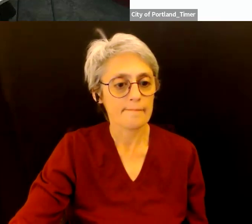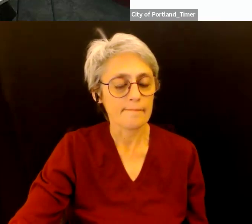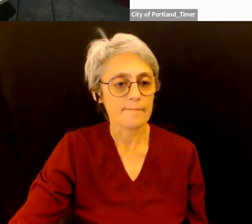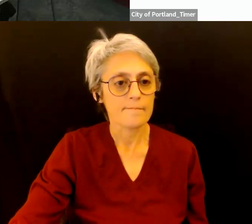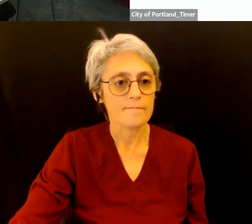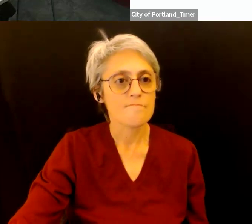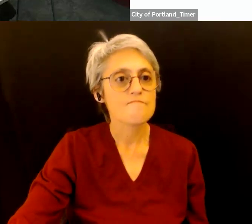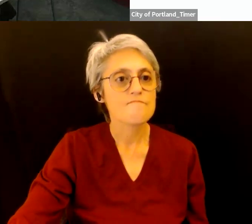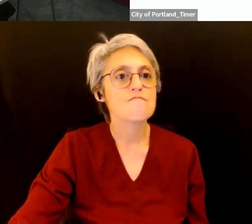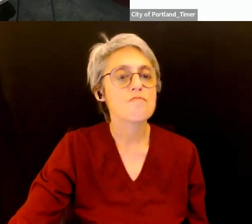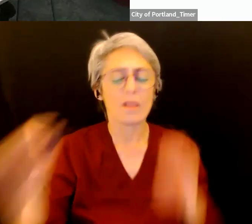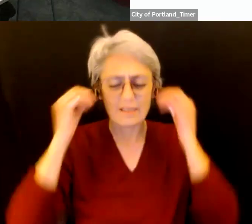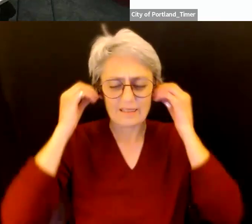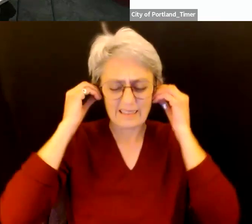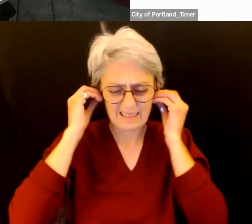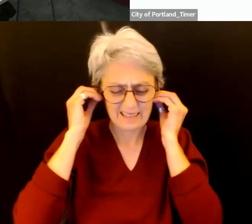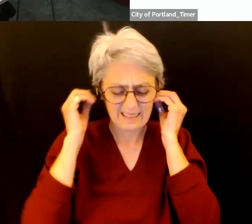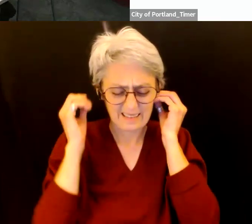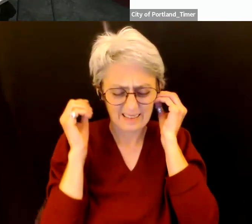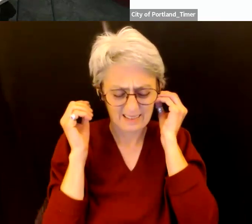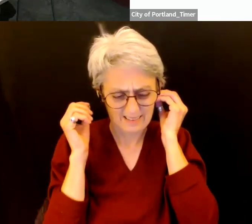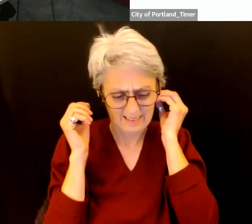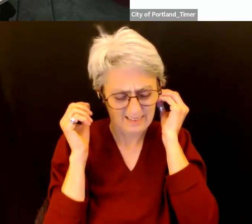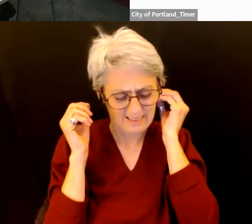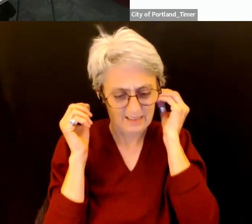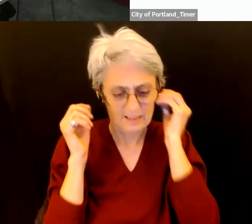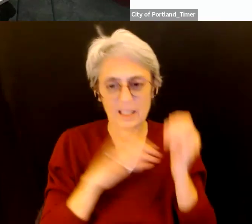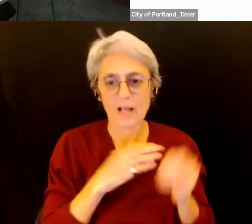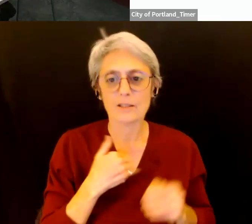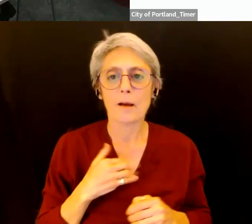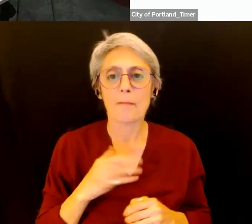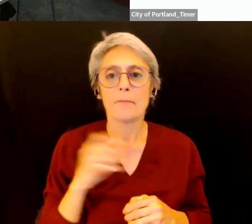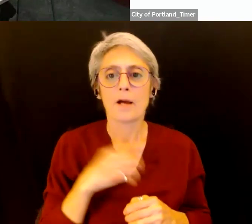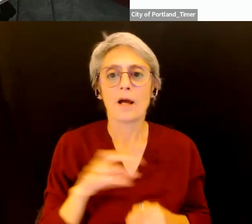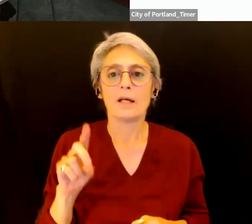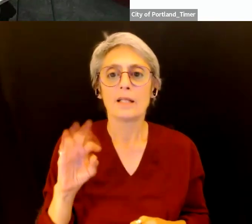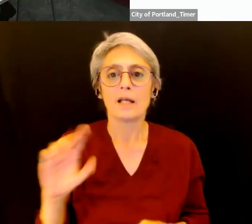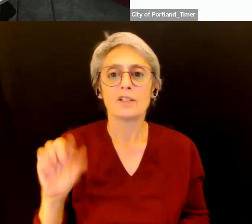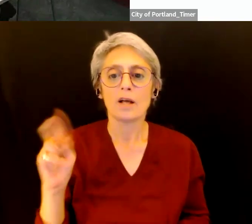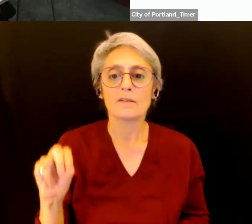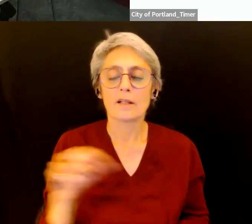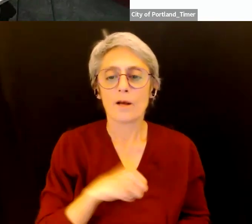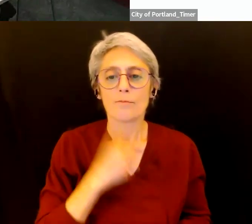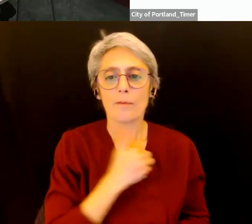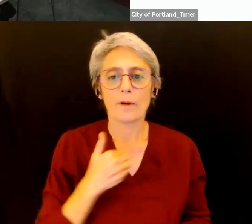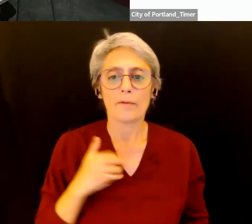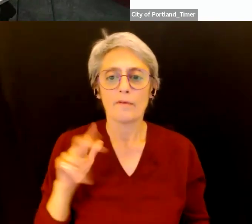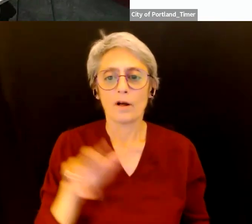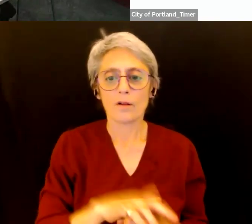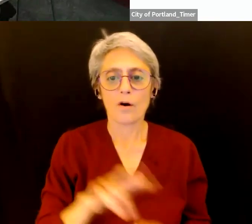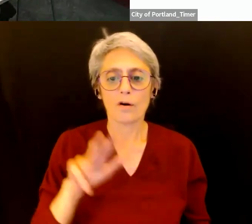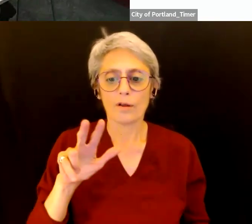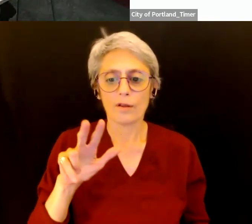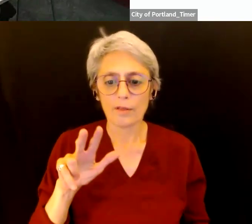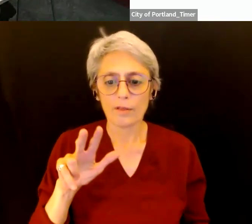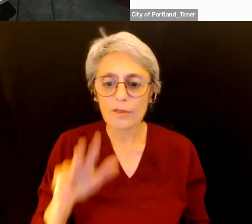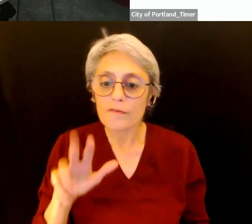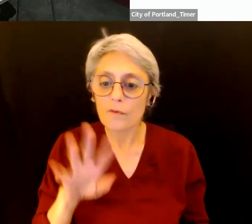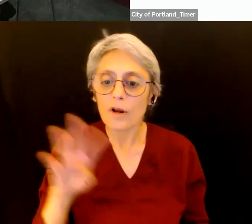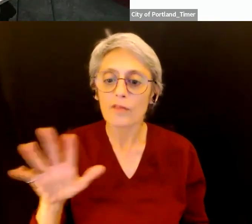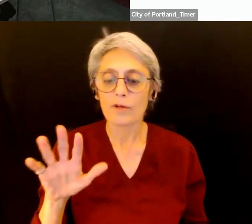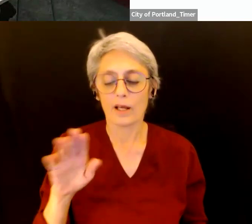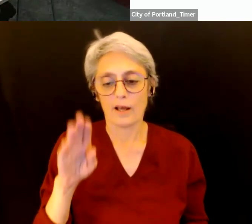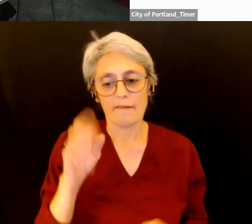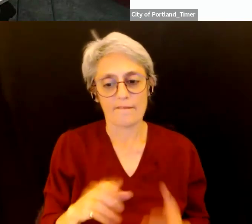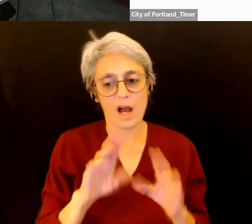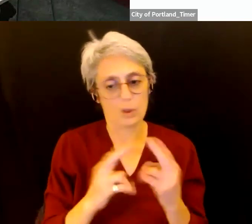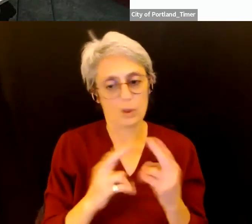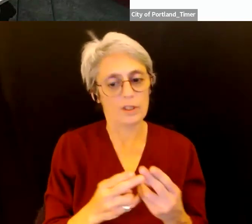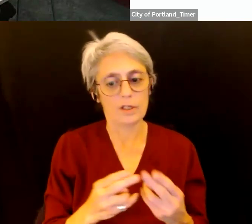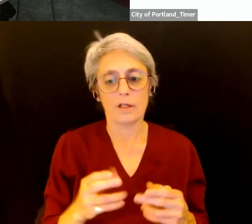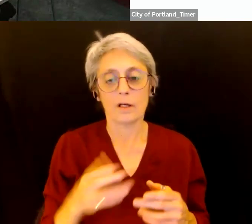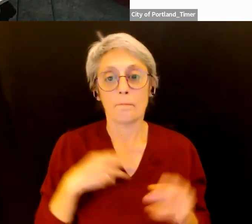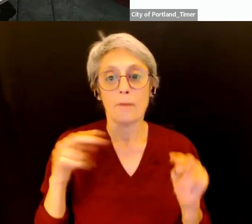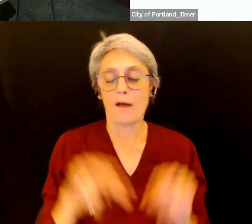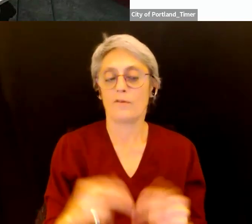Council members, mayor My name is Daniel Johnson. I'm a proud member of Local 43 Fire Union, and I'm sharing today our The views I'm sharing today are my own, not those of the Fire Bureau.